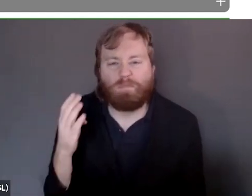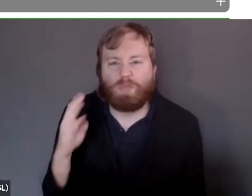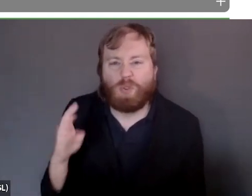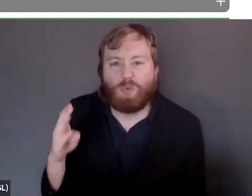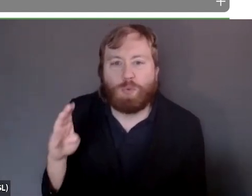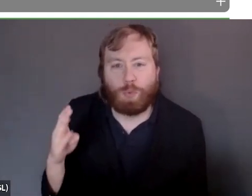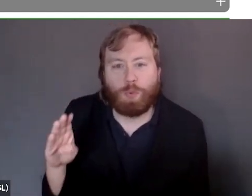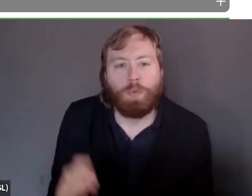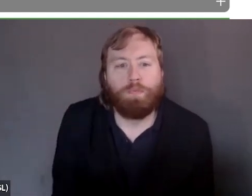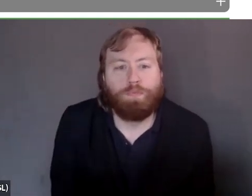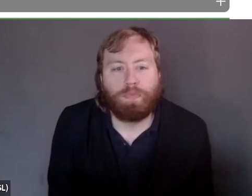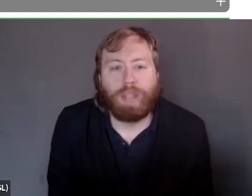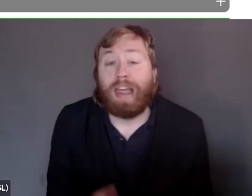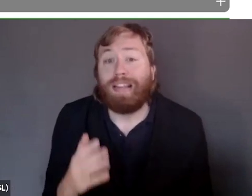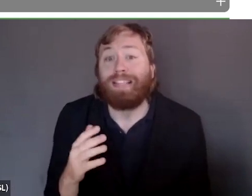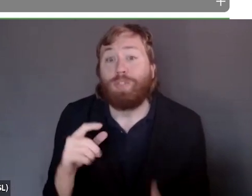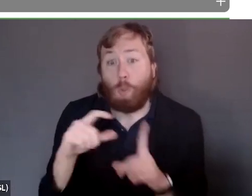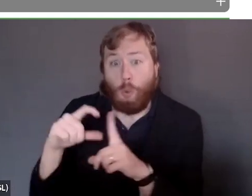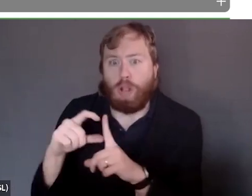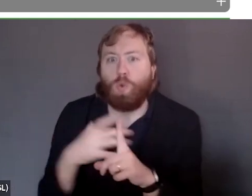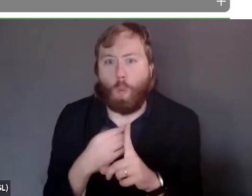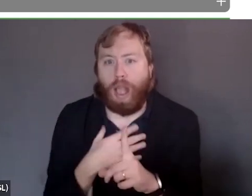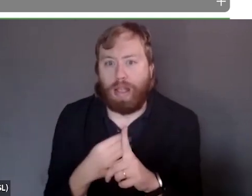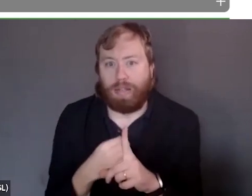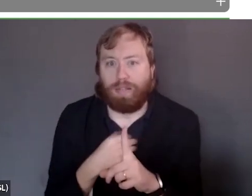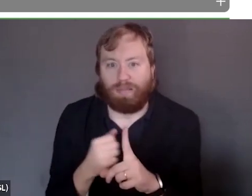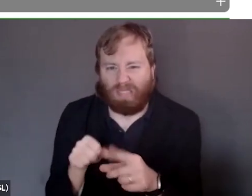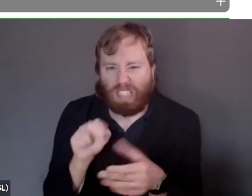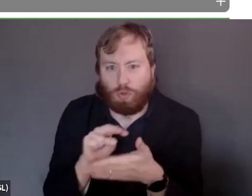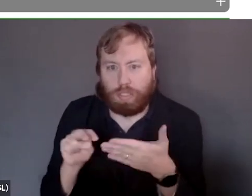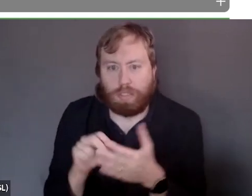When you read what the link says, view map and timetable,